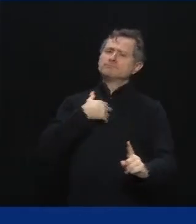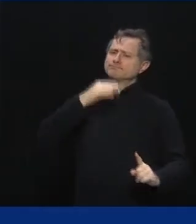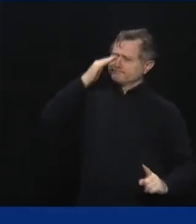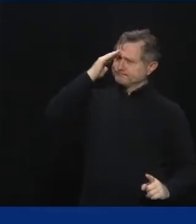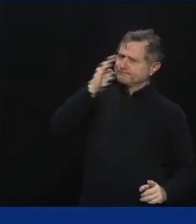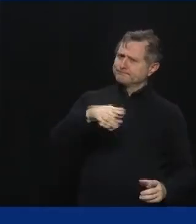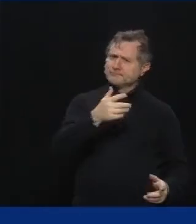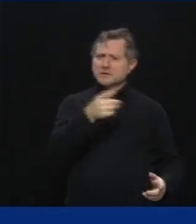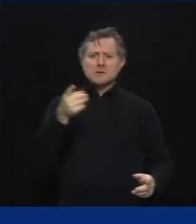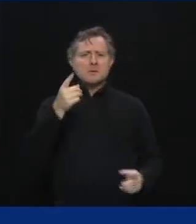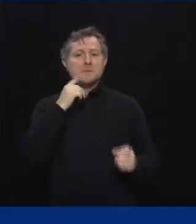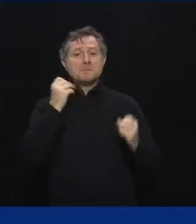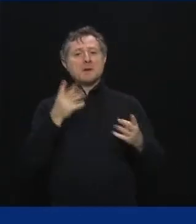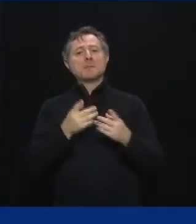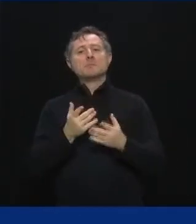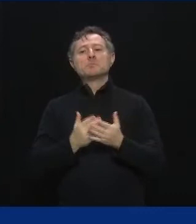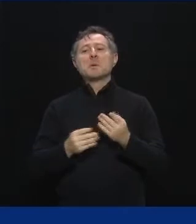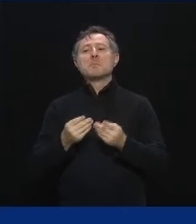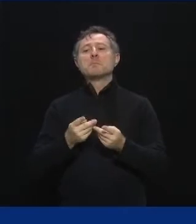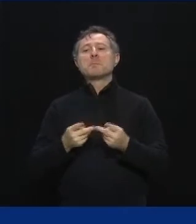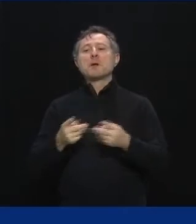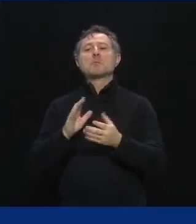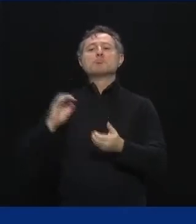NECESSARY. SCHOOLS, I BELIEVE, ARE THE